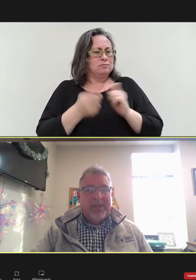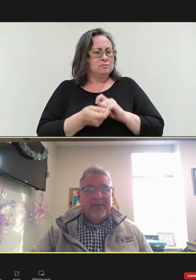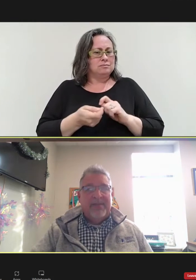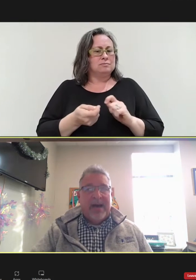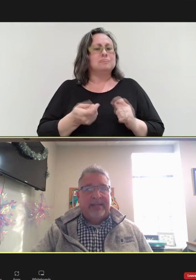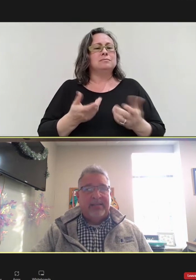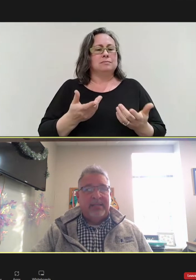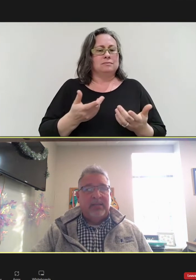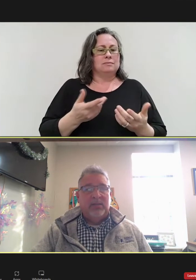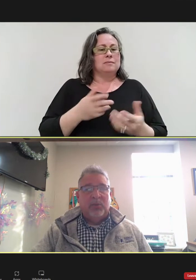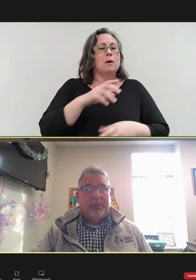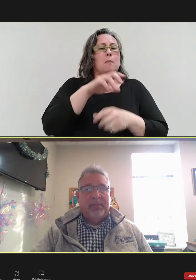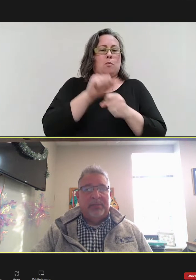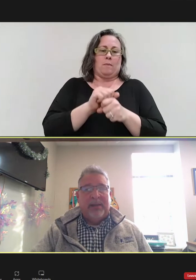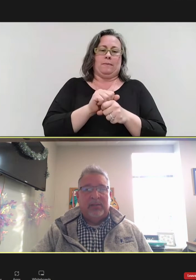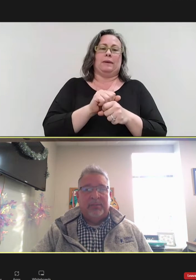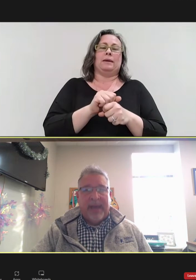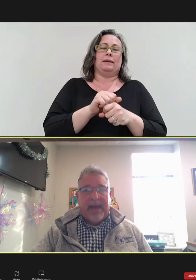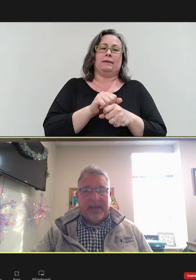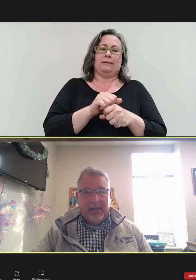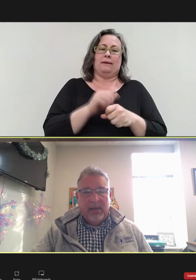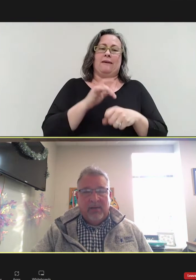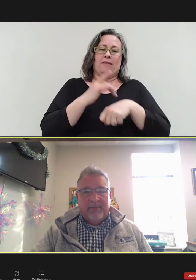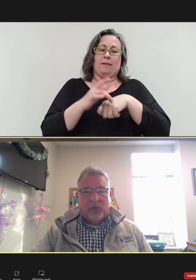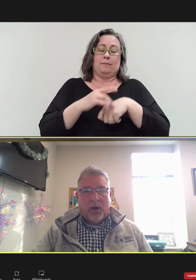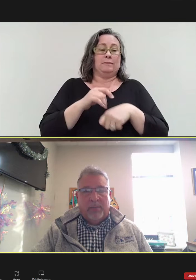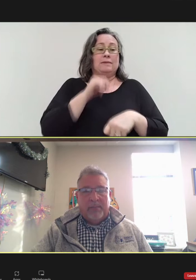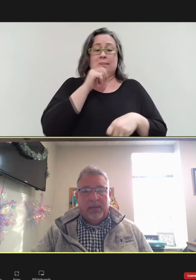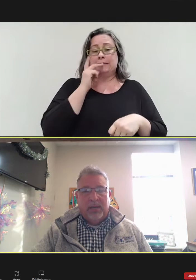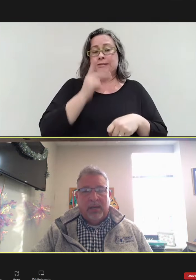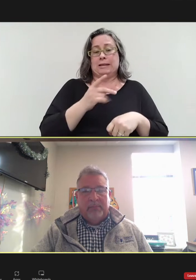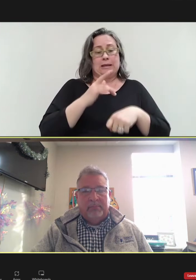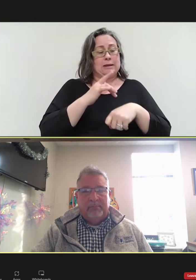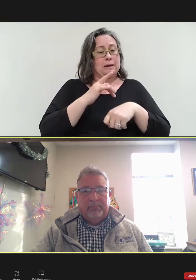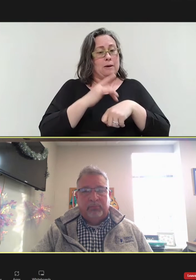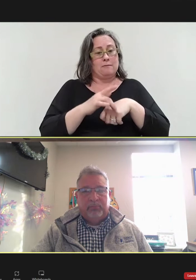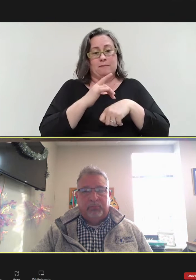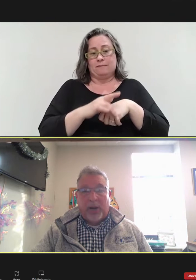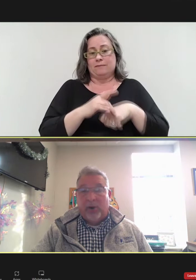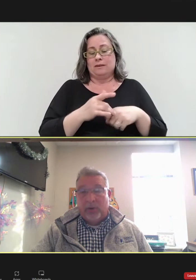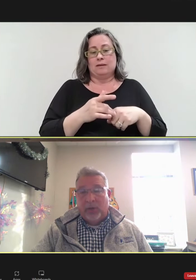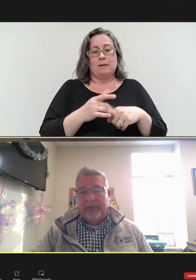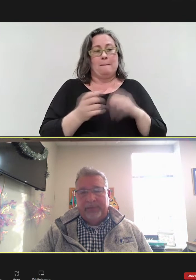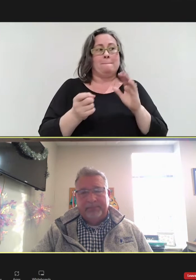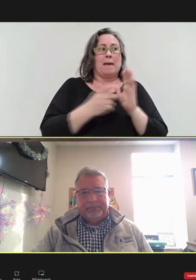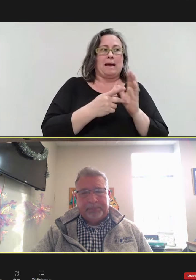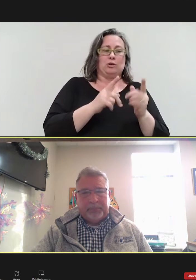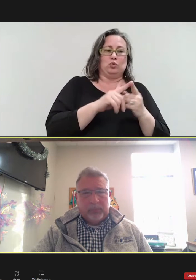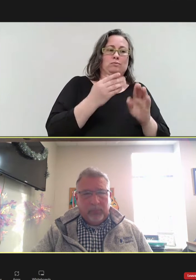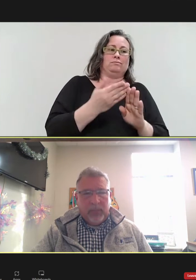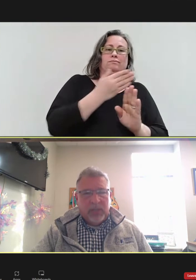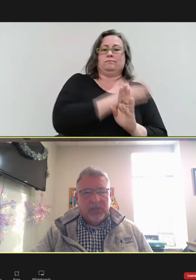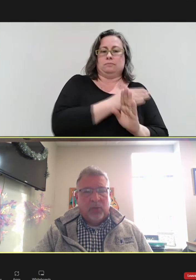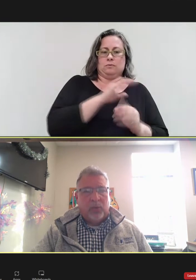We have not seen those appointments bounce back from -- prior to COVID. So,